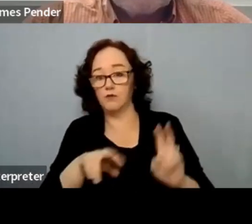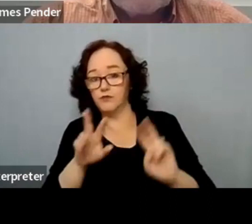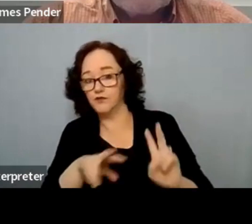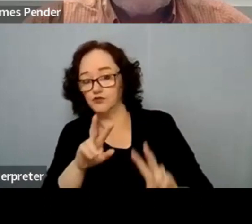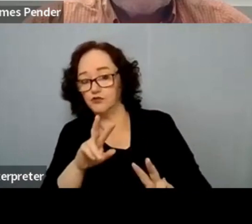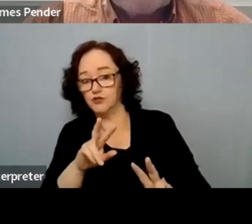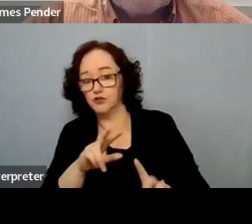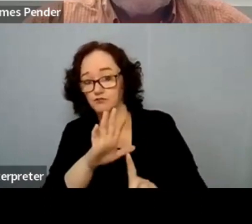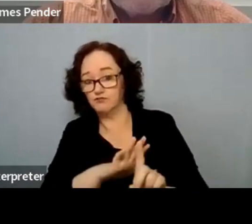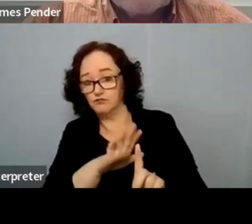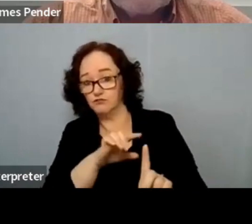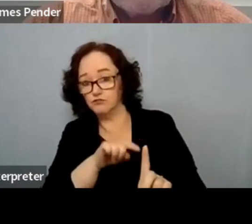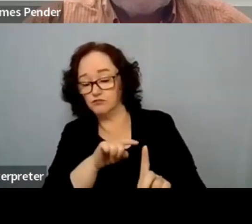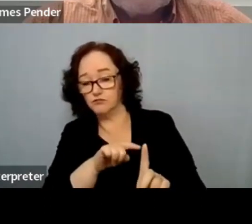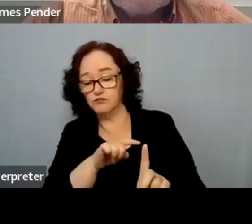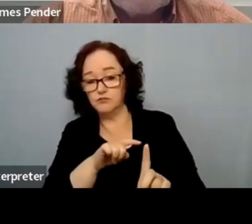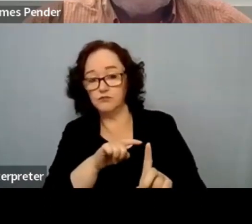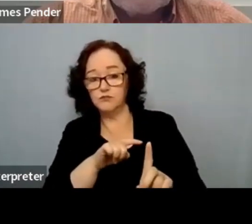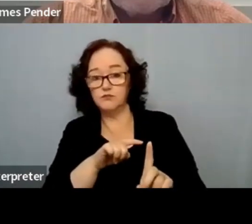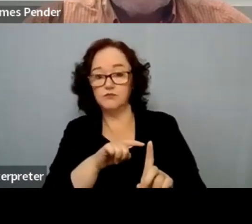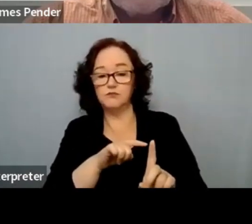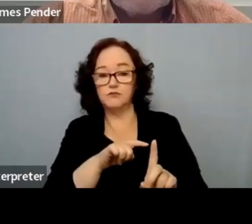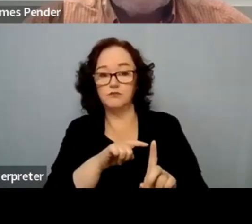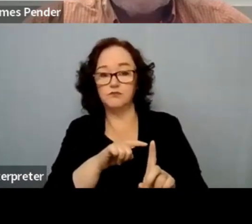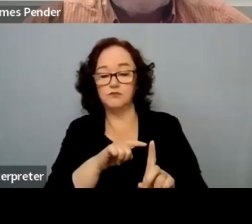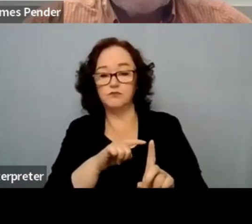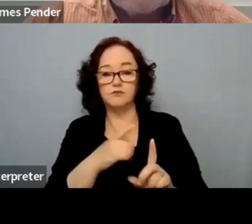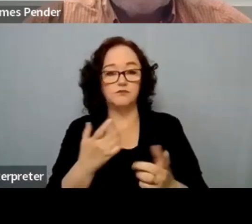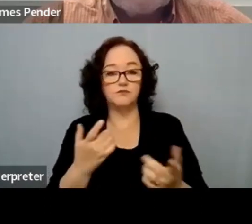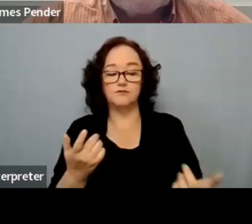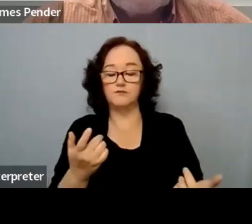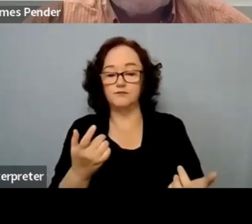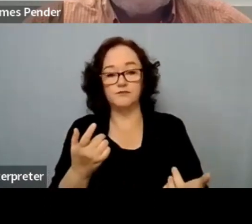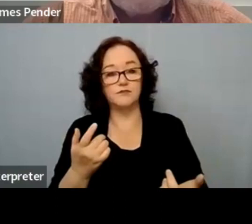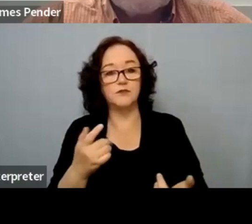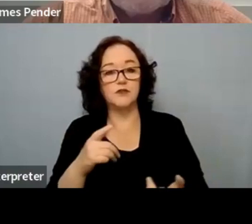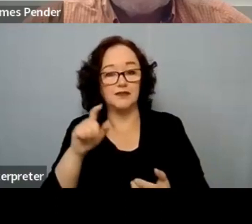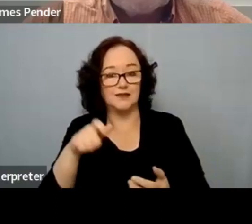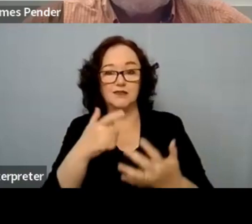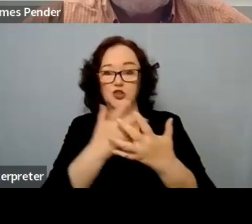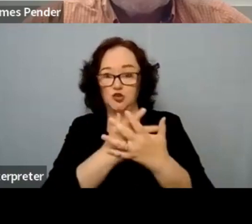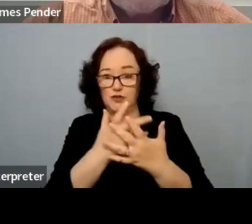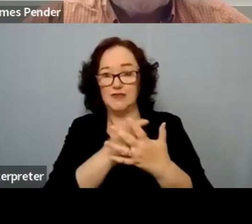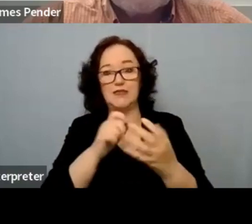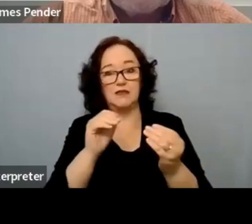would would definitely warrant screening and possibly further assessment for brain injury.